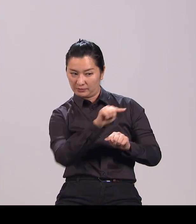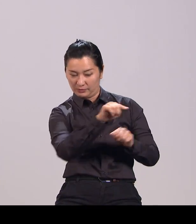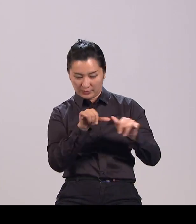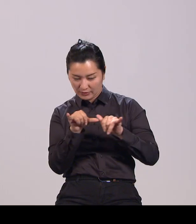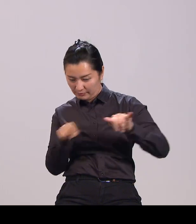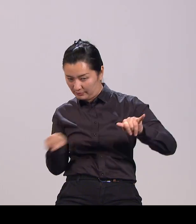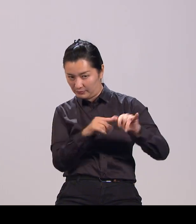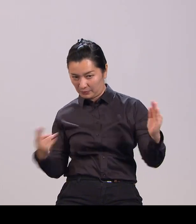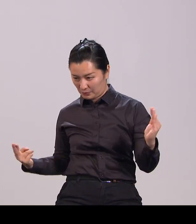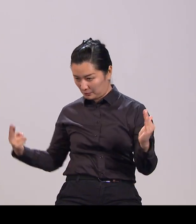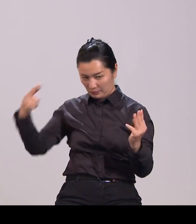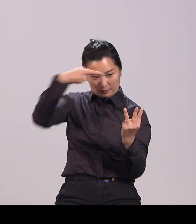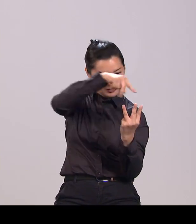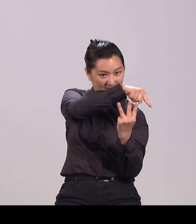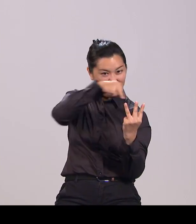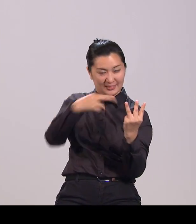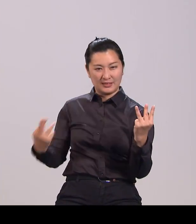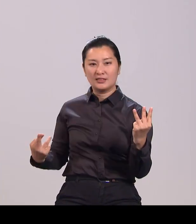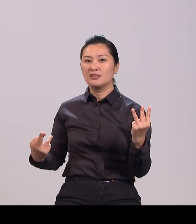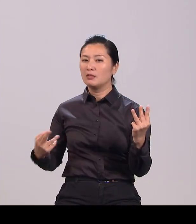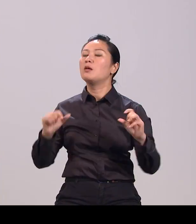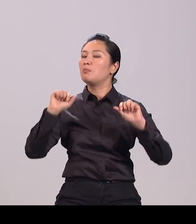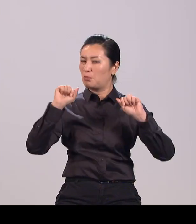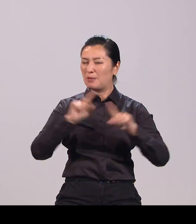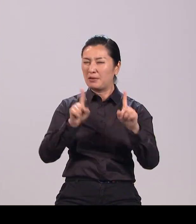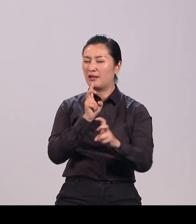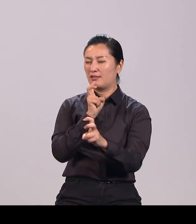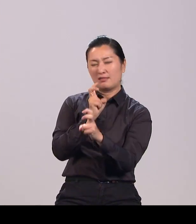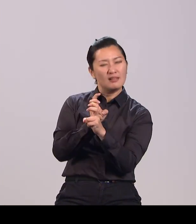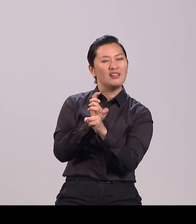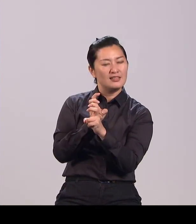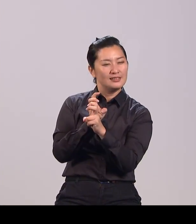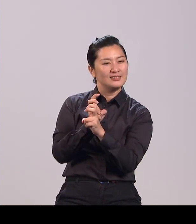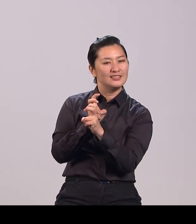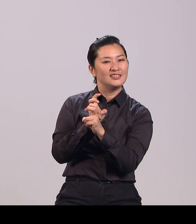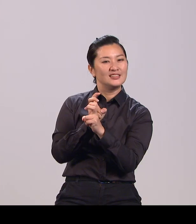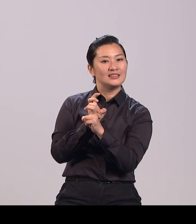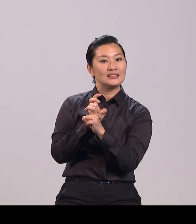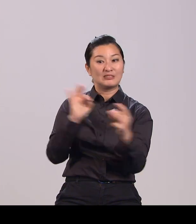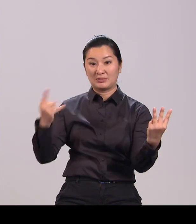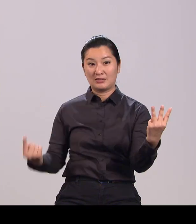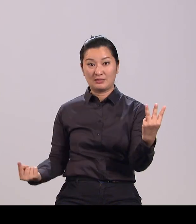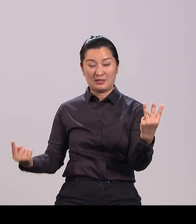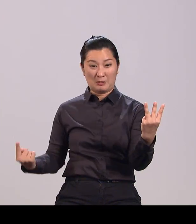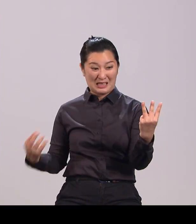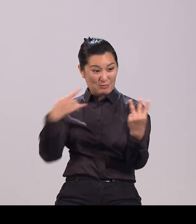But the trouble is if you fire one rocket at Singapore and you miss Marina Bay Sands, you may hit something else.